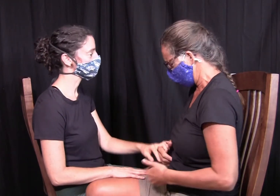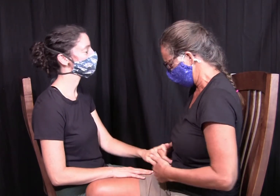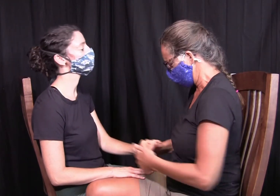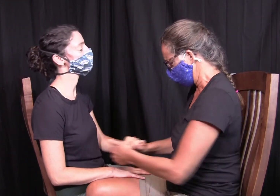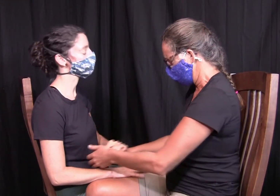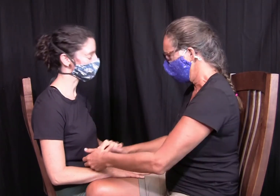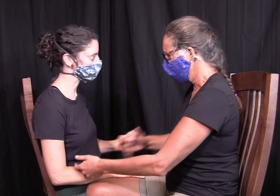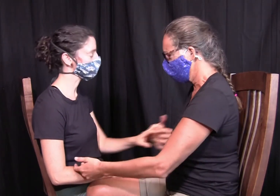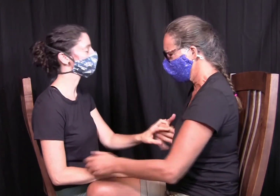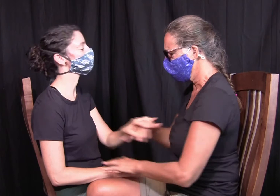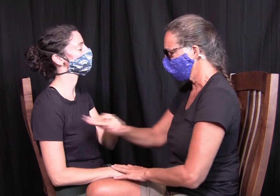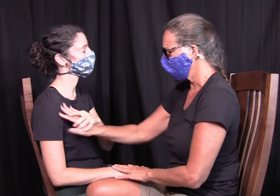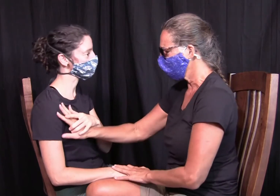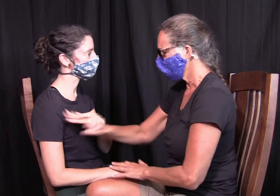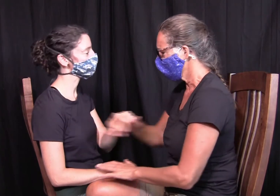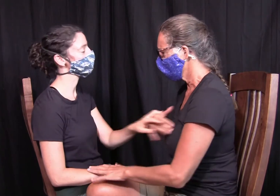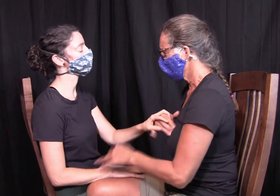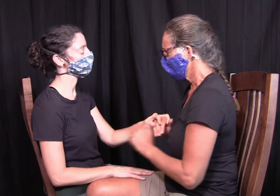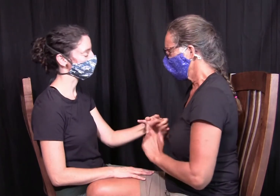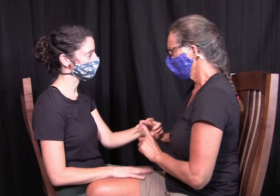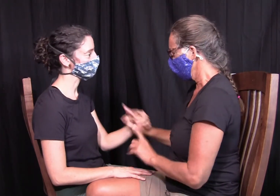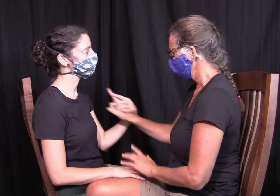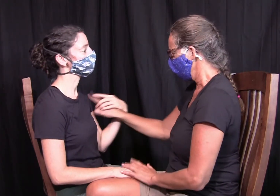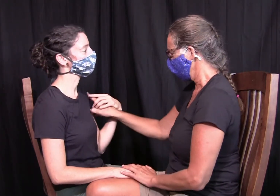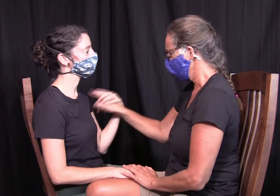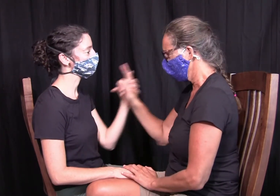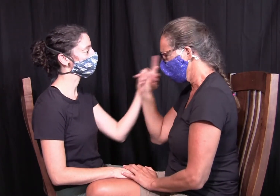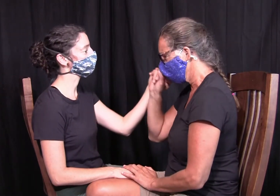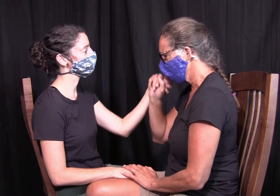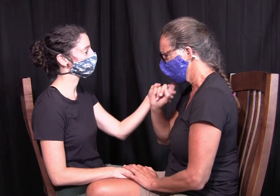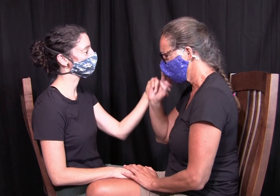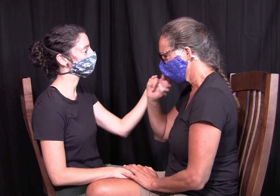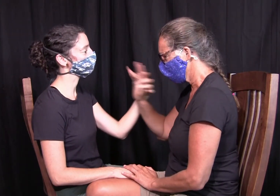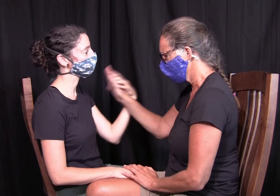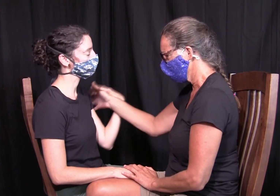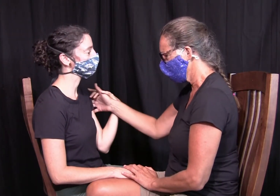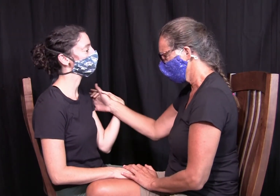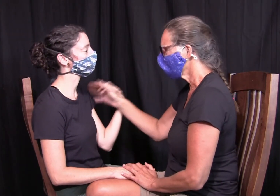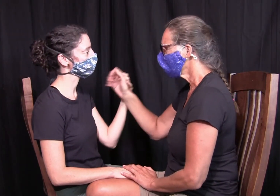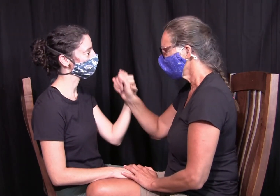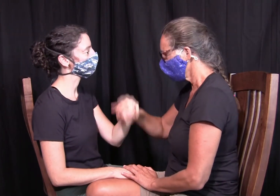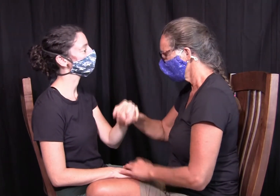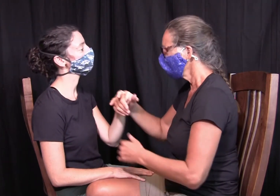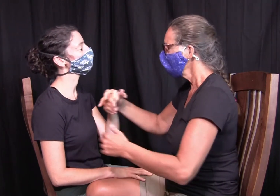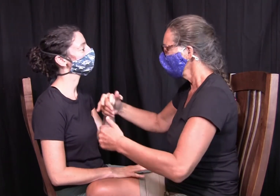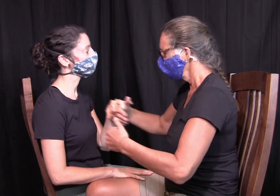So, of course, as you may have guessed, Protactile language has a means of backchanneling through touch.